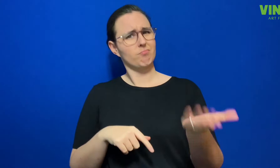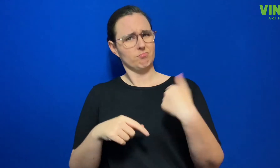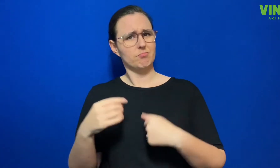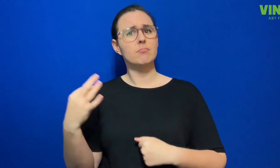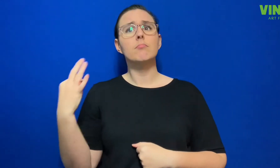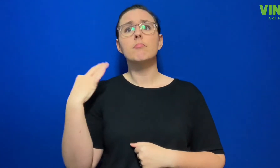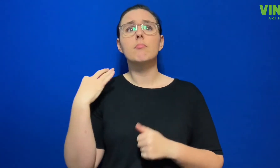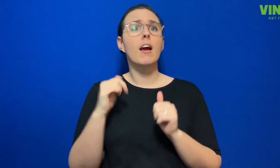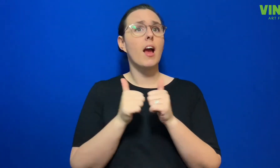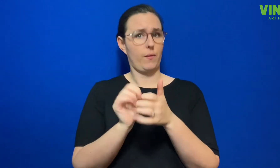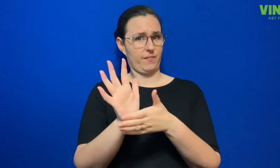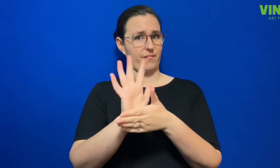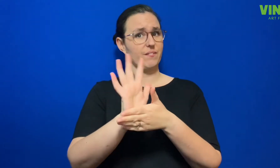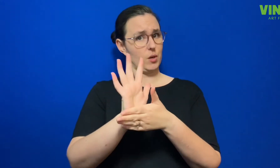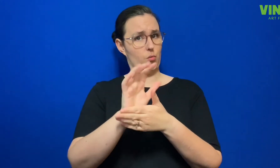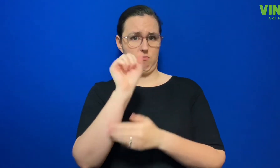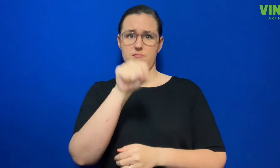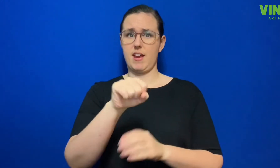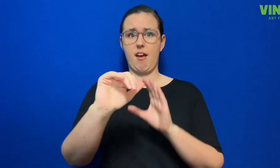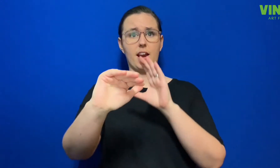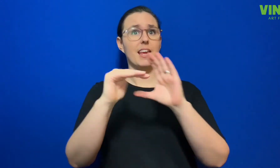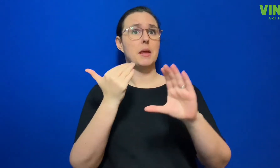to submit your application in video form in ASL answering the application questions.